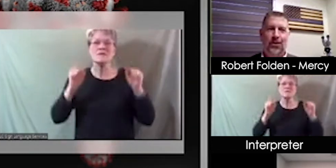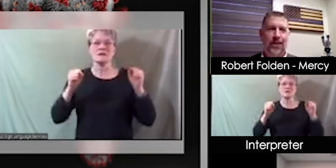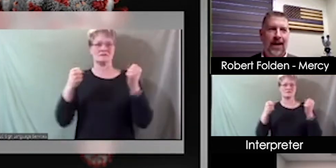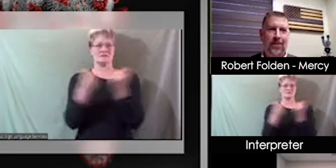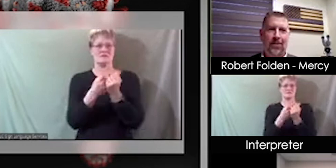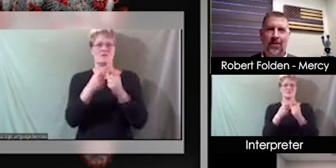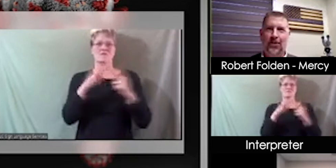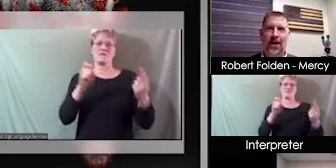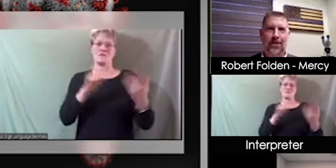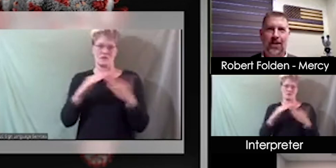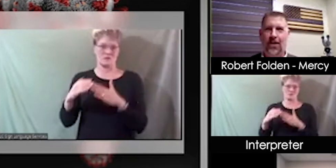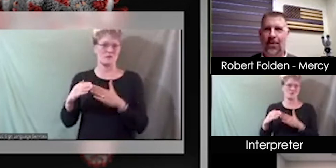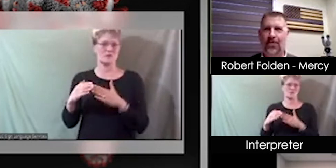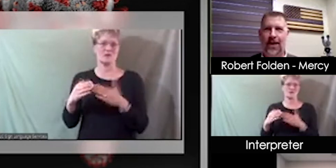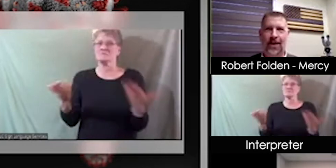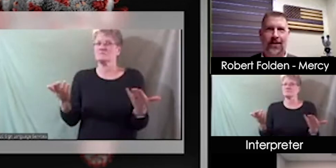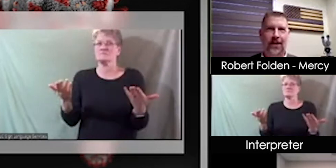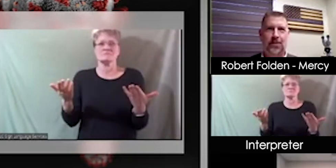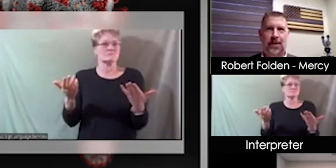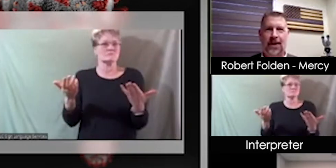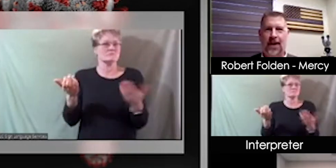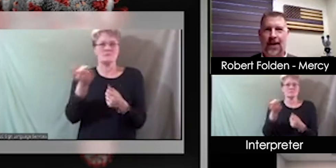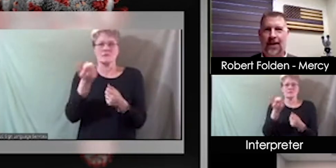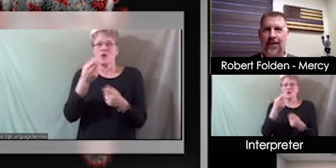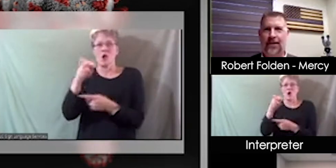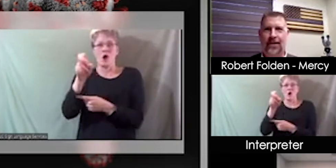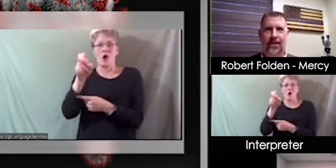you know, you name you name it - Harbor Freight, SPI,